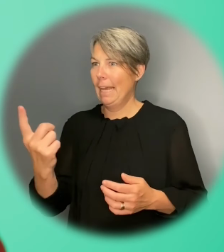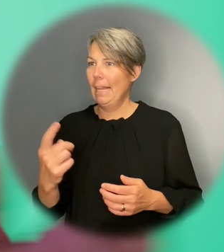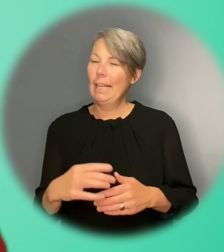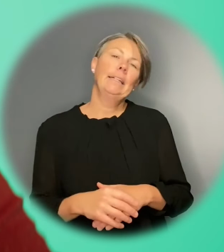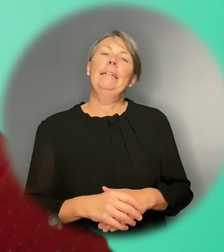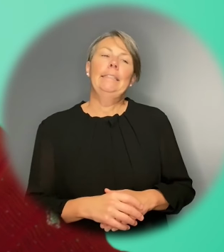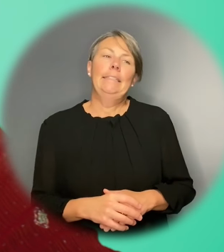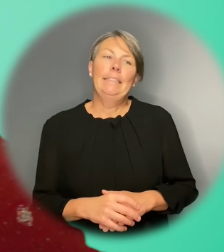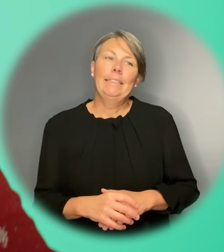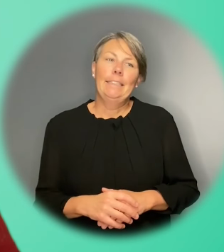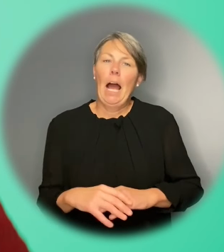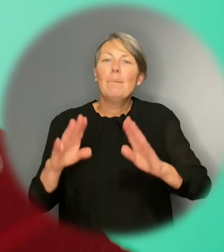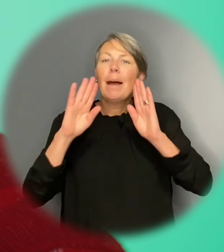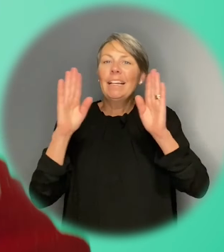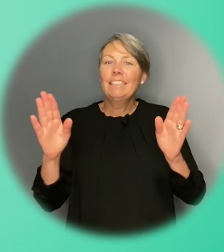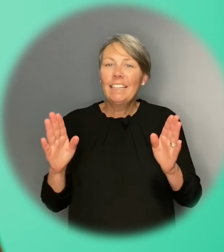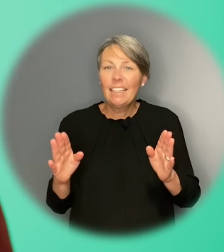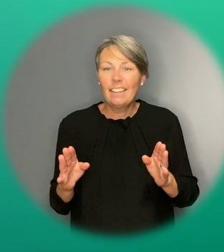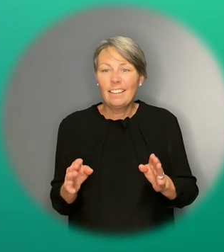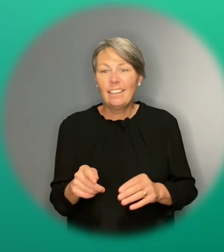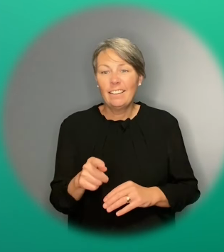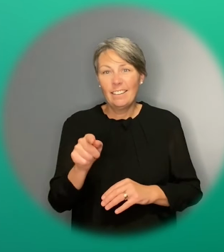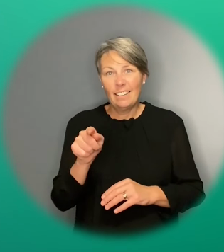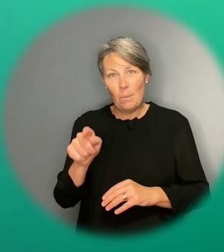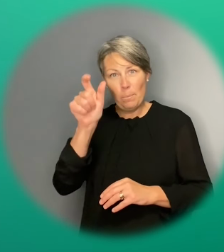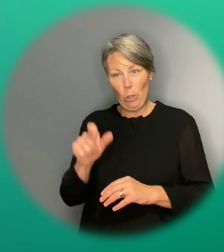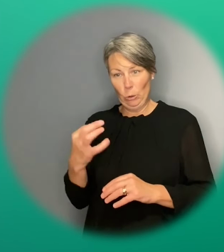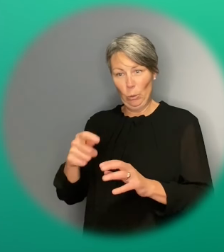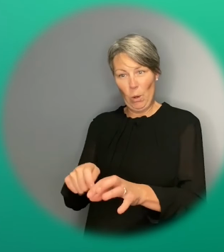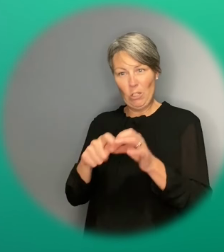already know what you want! That is often the first hurdle. Tell them. But also listen